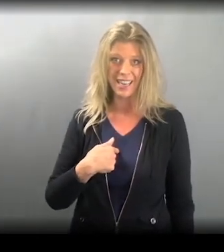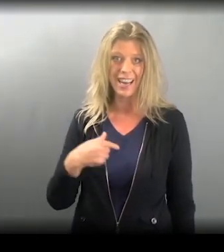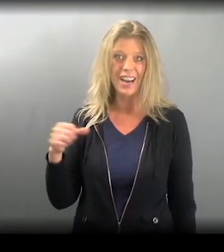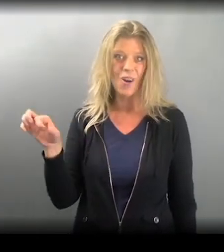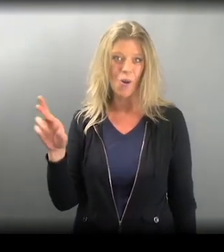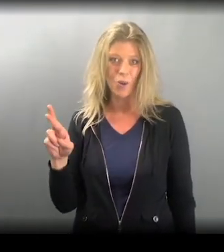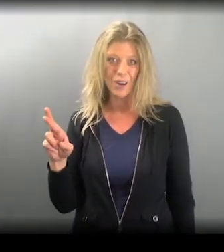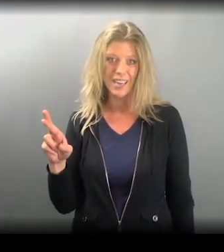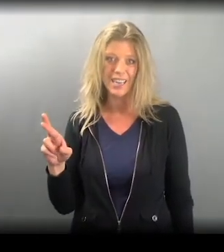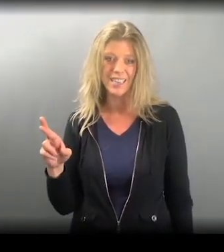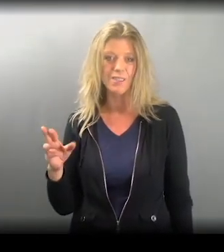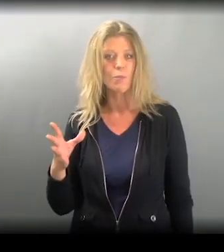or -